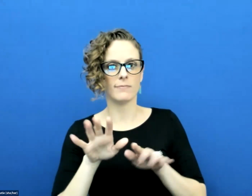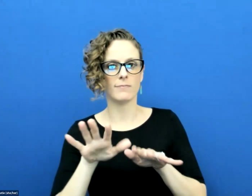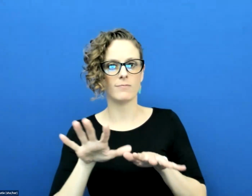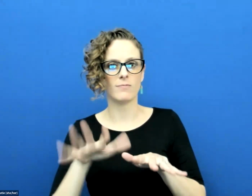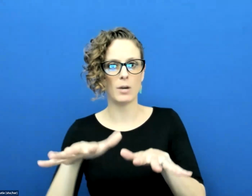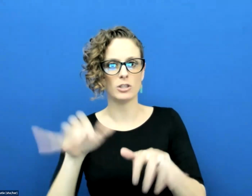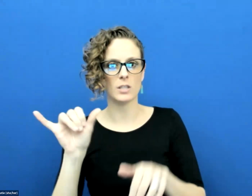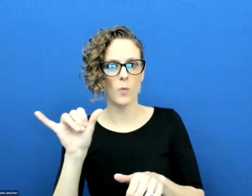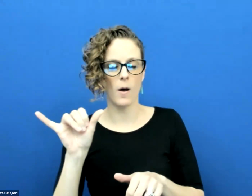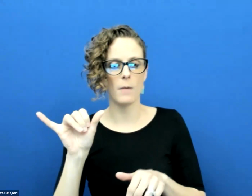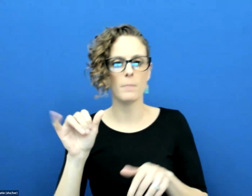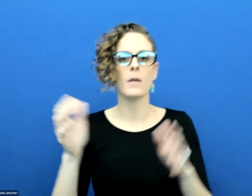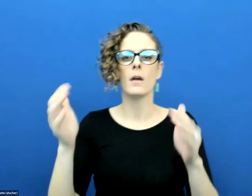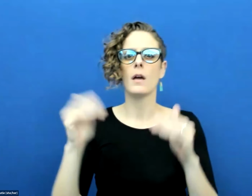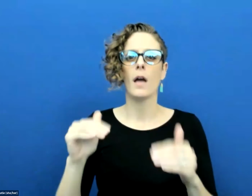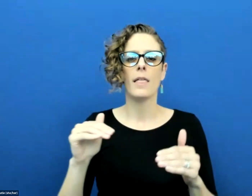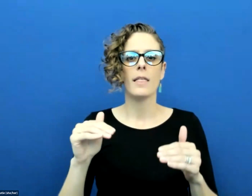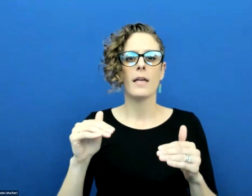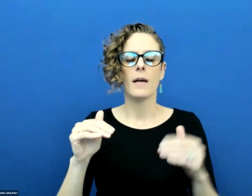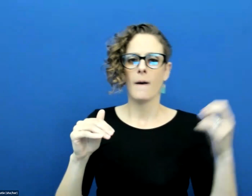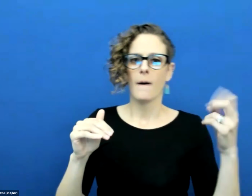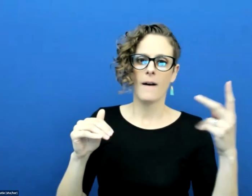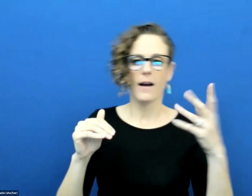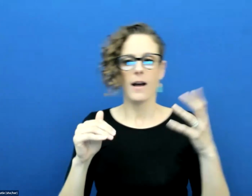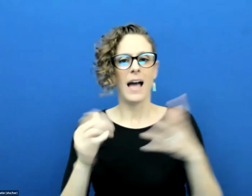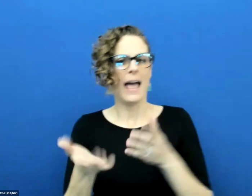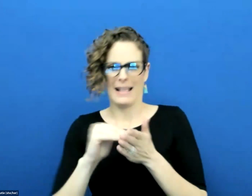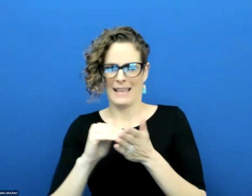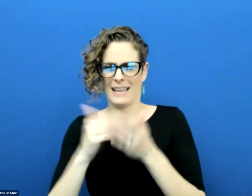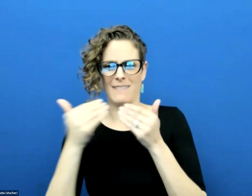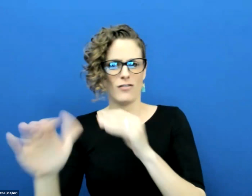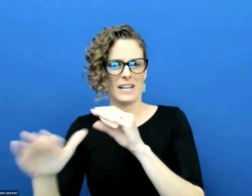okay and then there's a bunch of and again feel free to send me email but there's a bunch of